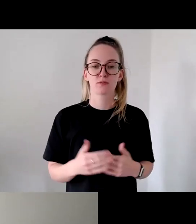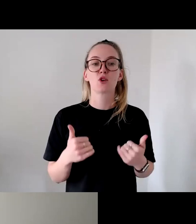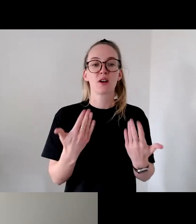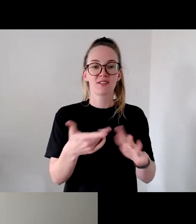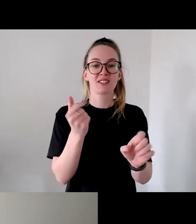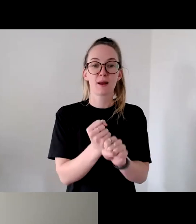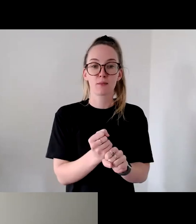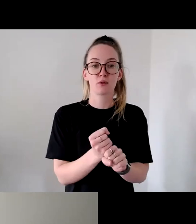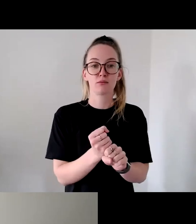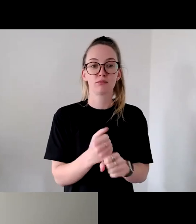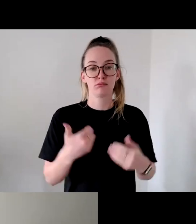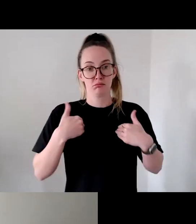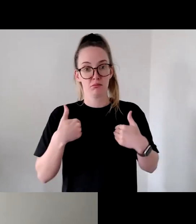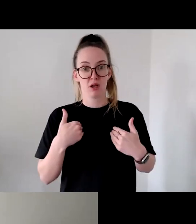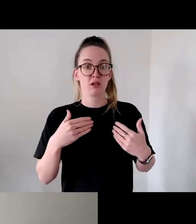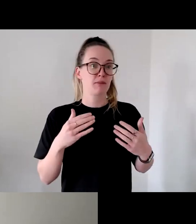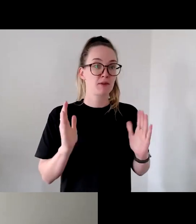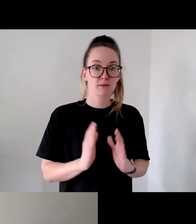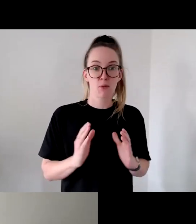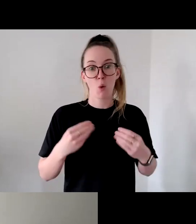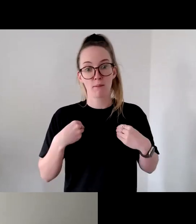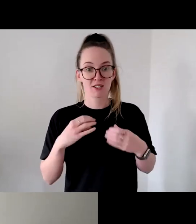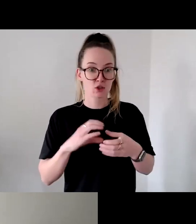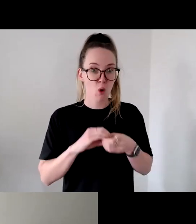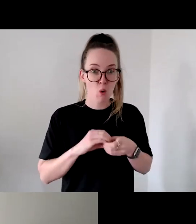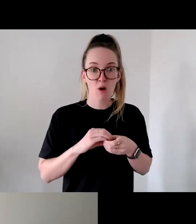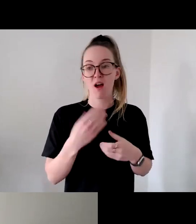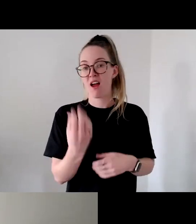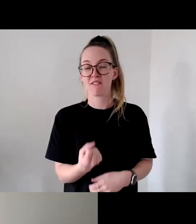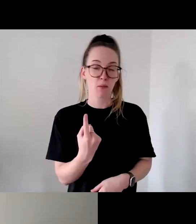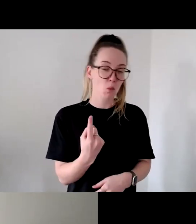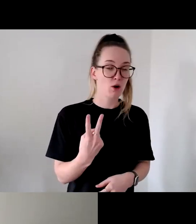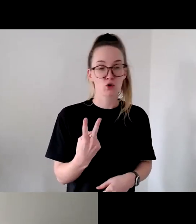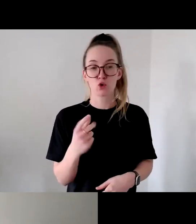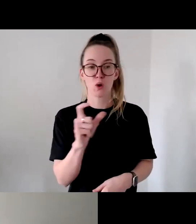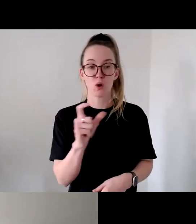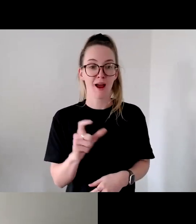owner and has maybe one or two casual employees, or if in screen, someone is making a short film